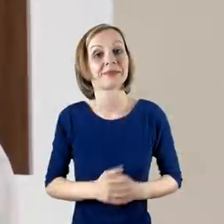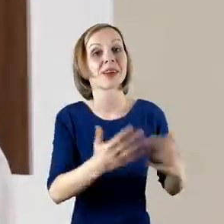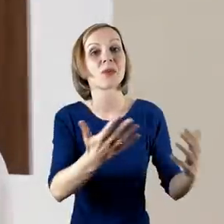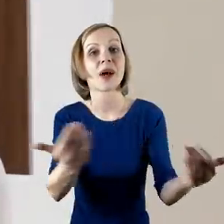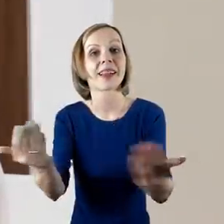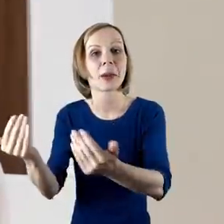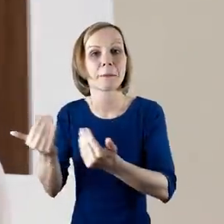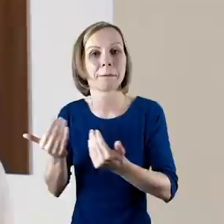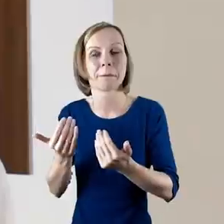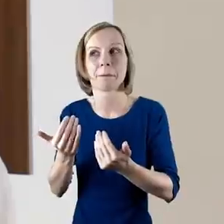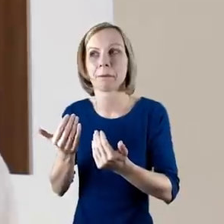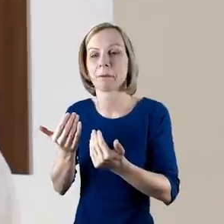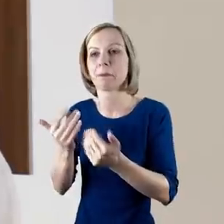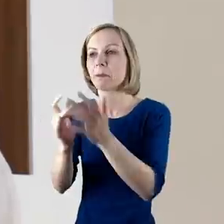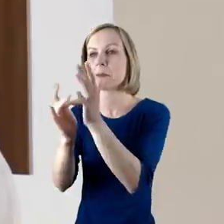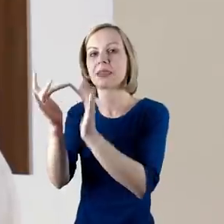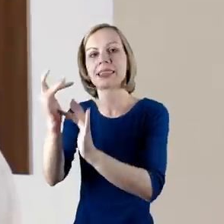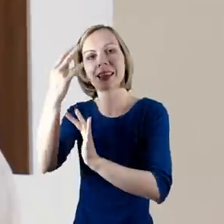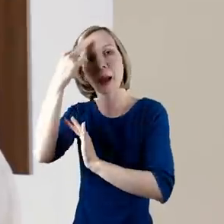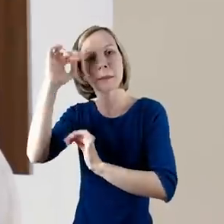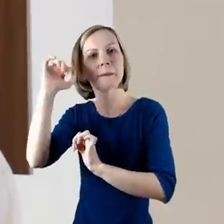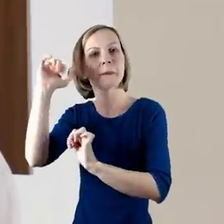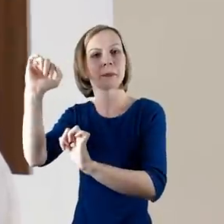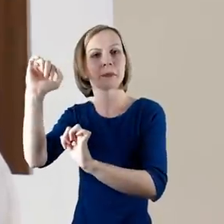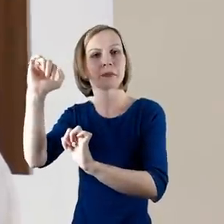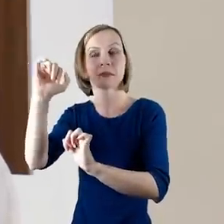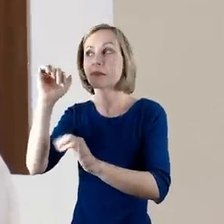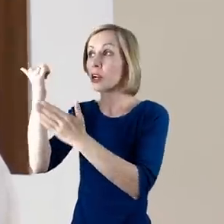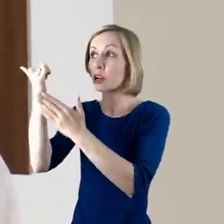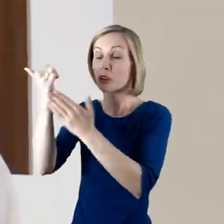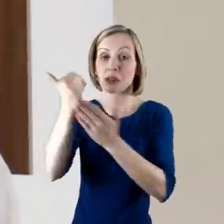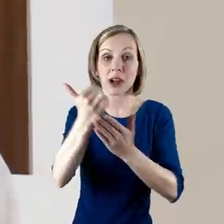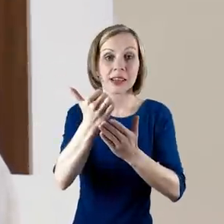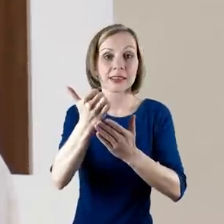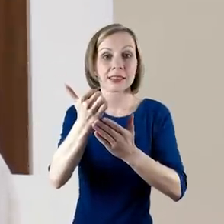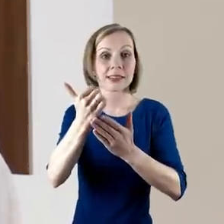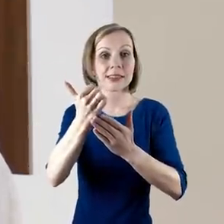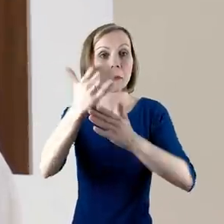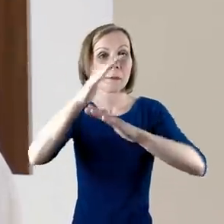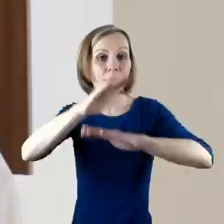Welcome in the name of Christ. God's grace, mercy, and peace be with you.